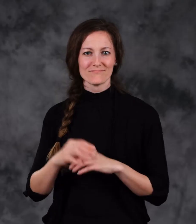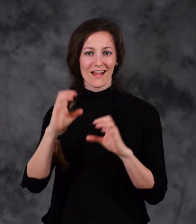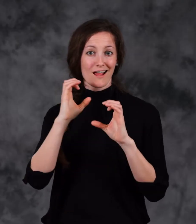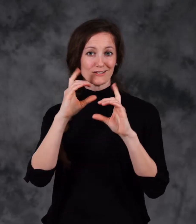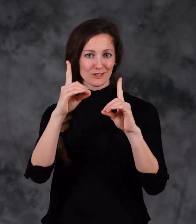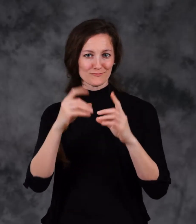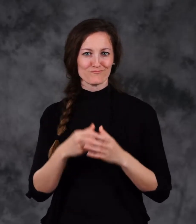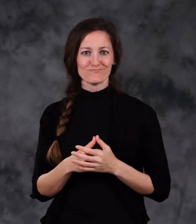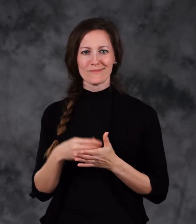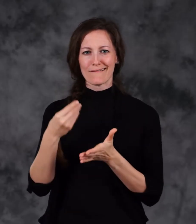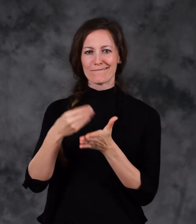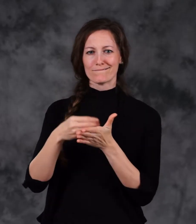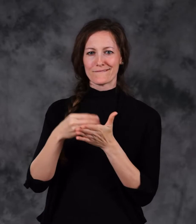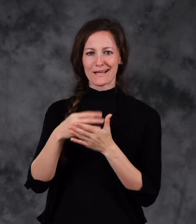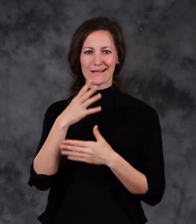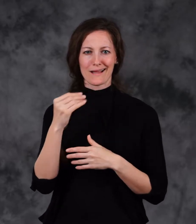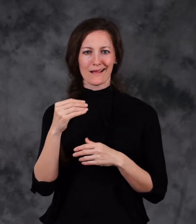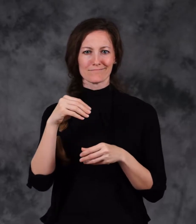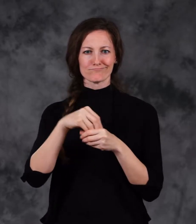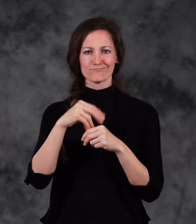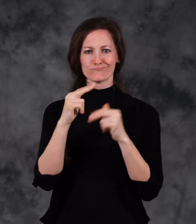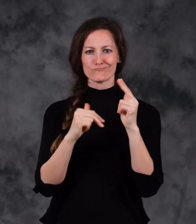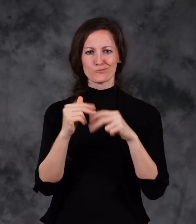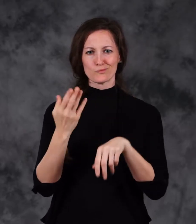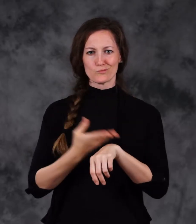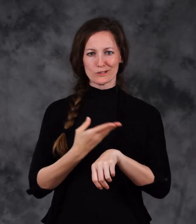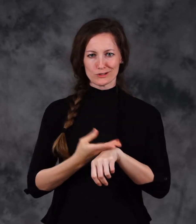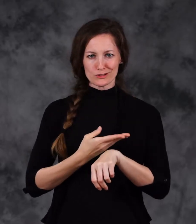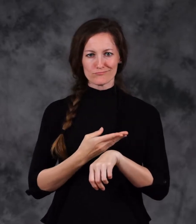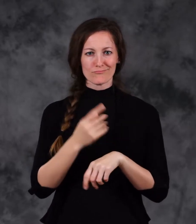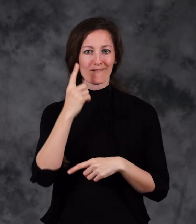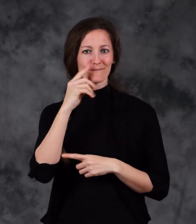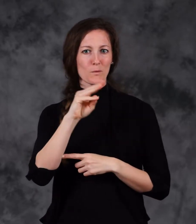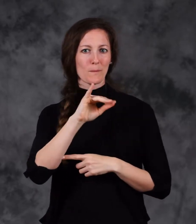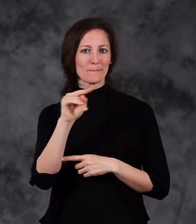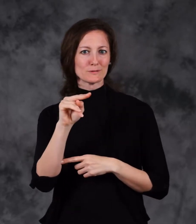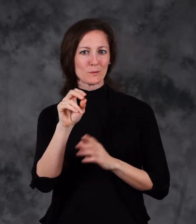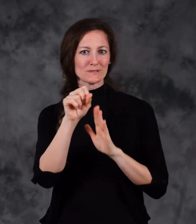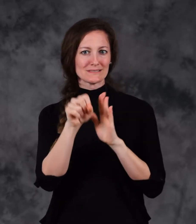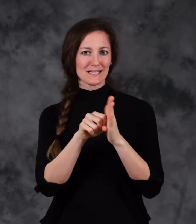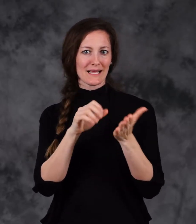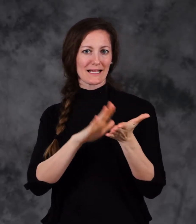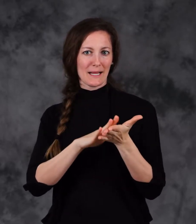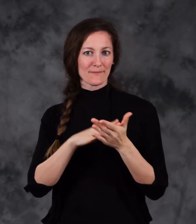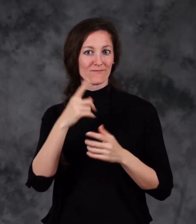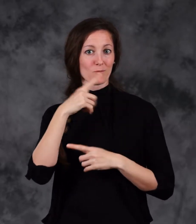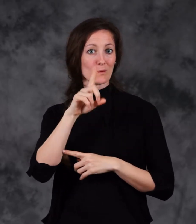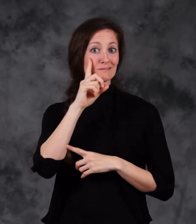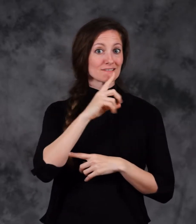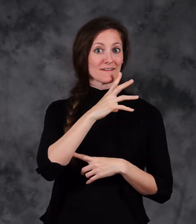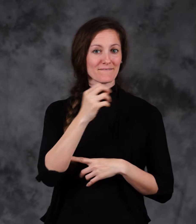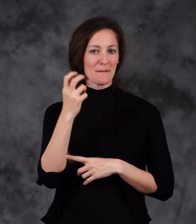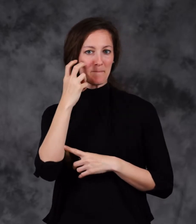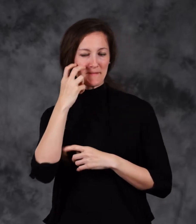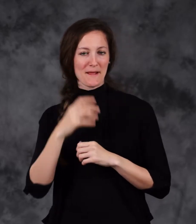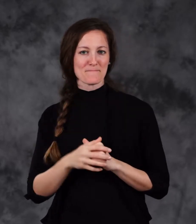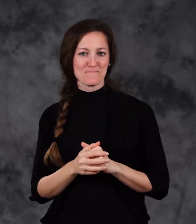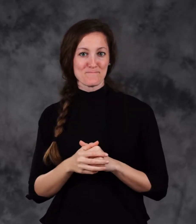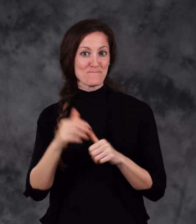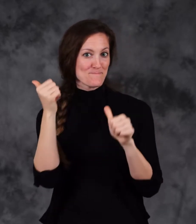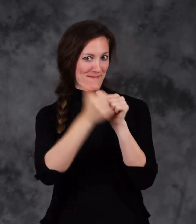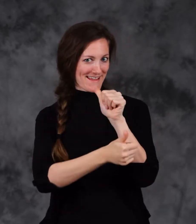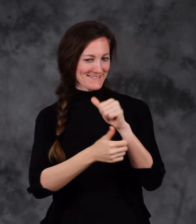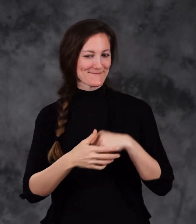Education: Funding and infrastructure for the Minnesota State Academies for the Deaf and Blind: Passed